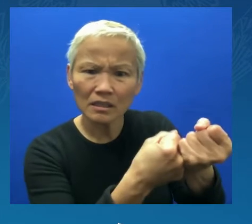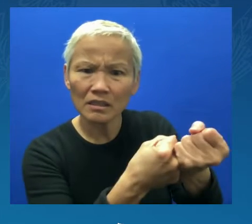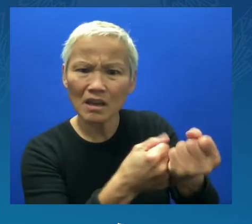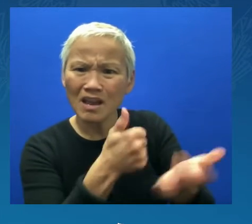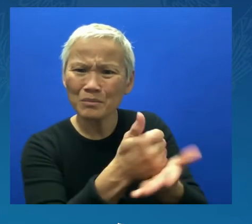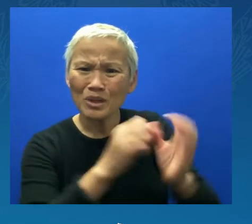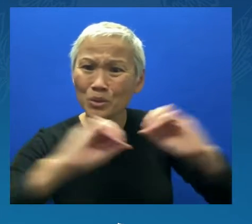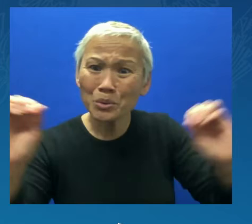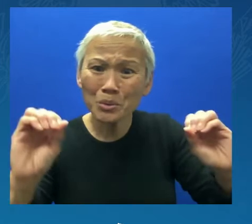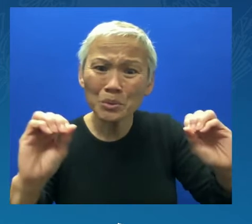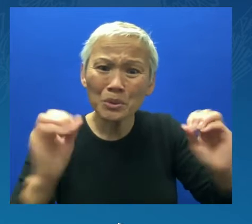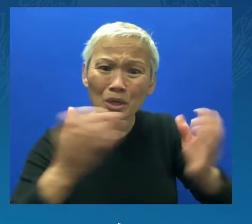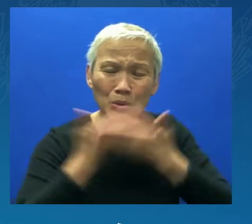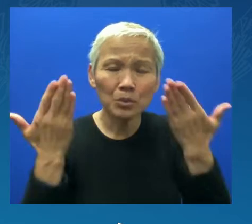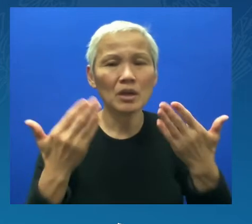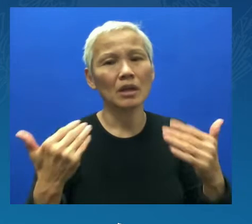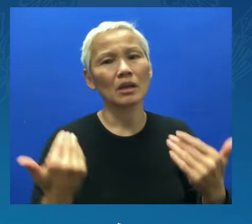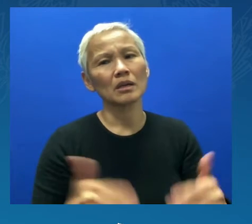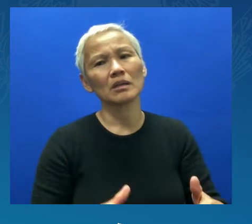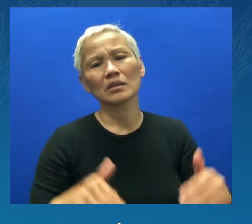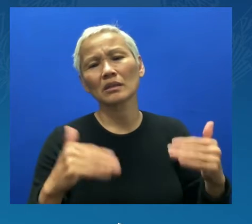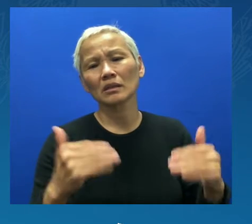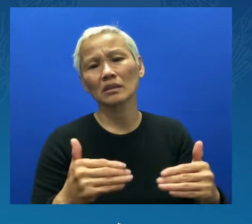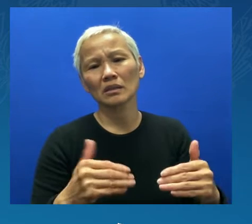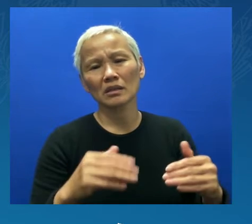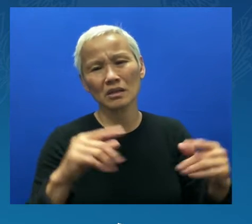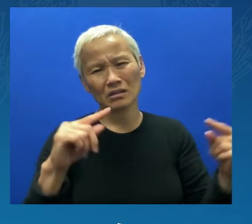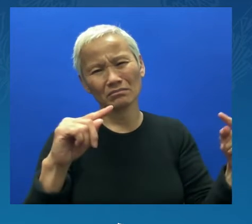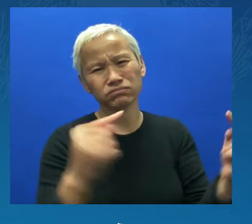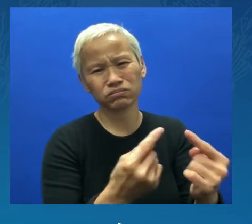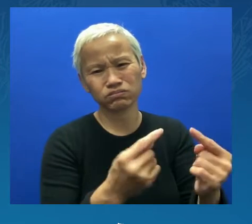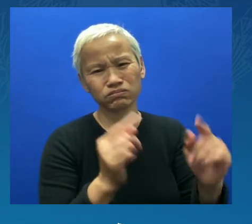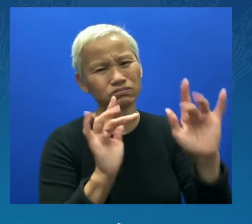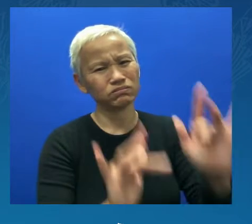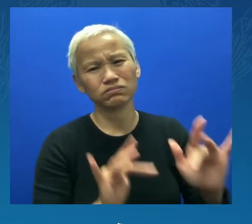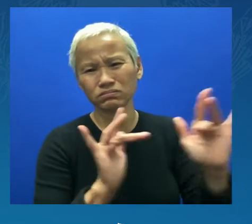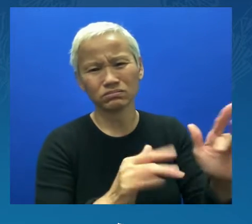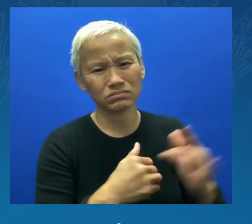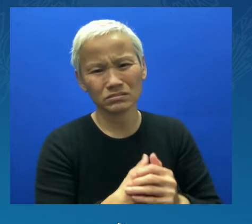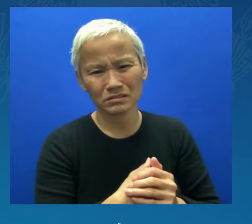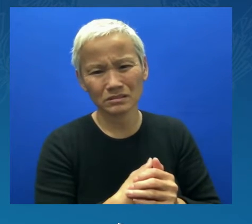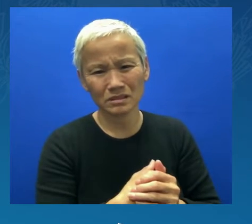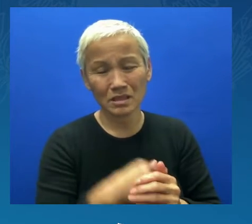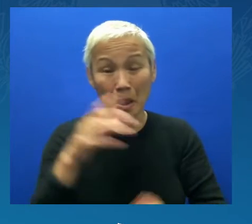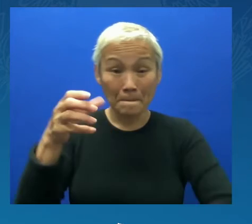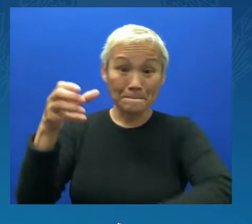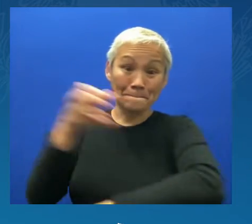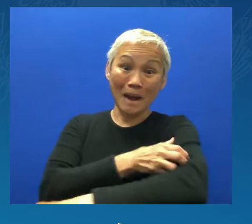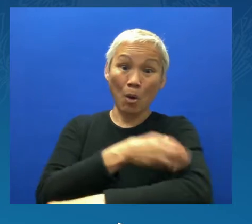But therein lies the power of the people to use our collective voices and our individual voices